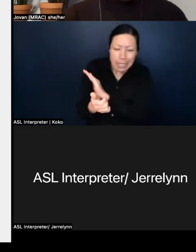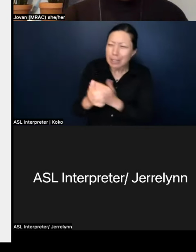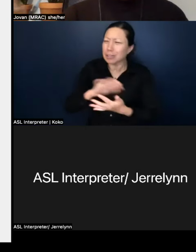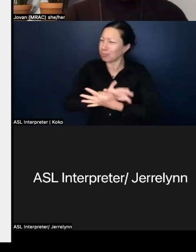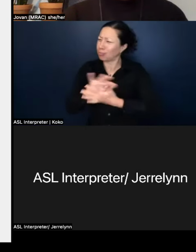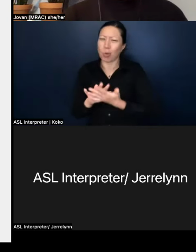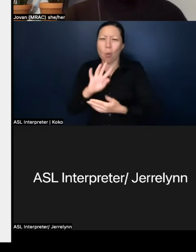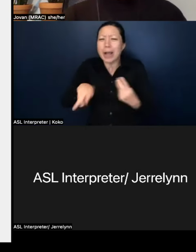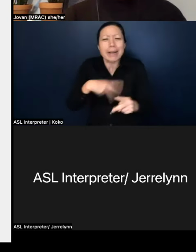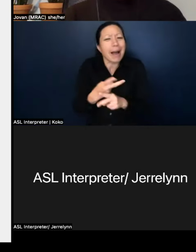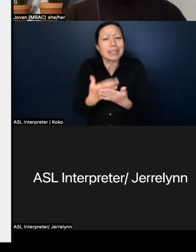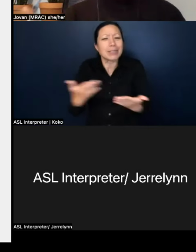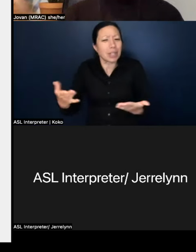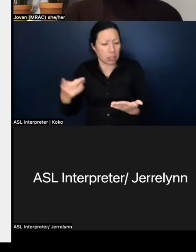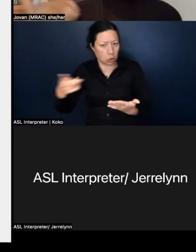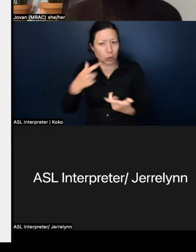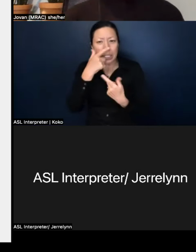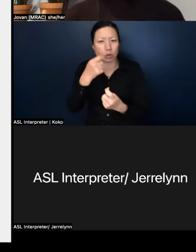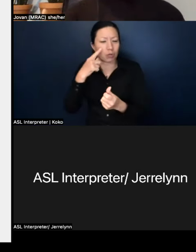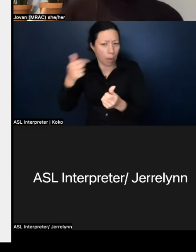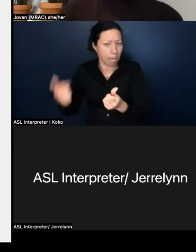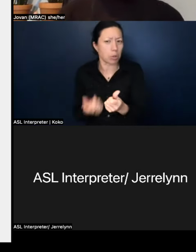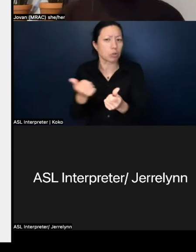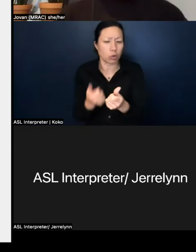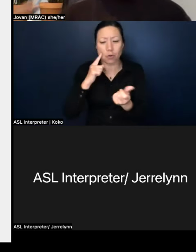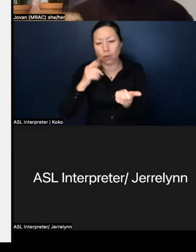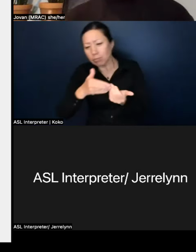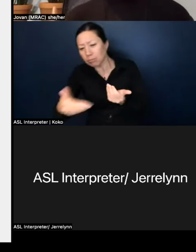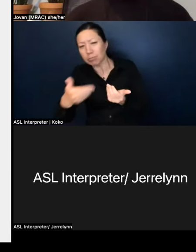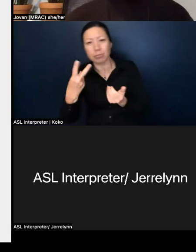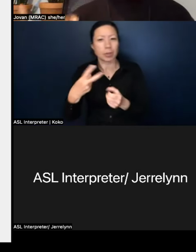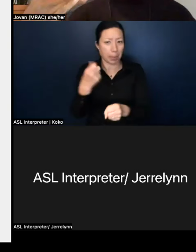and over the next couple years? Answering those questions will help us